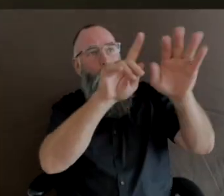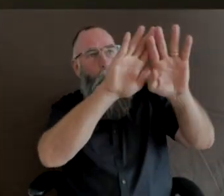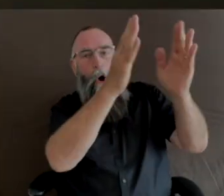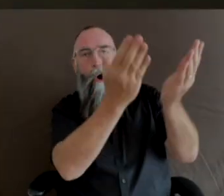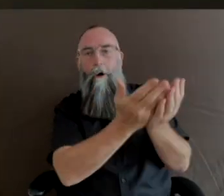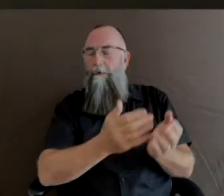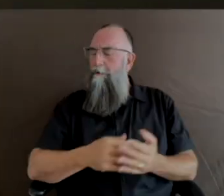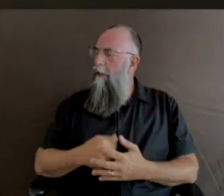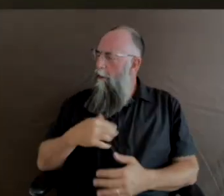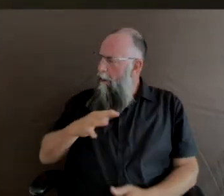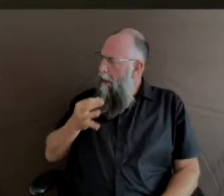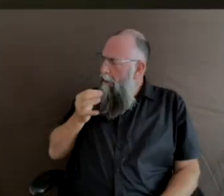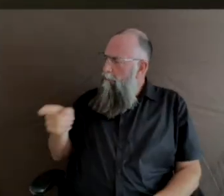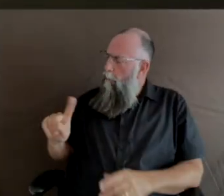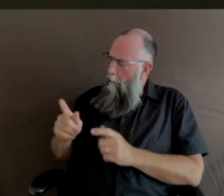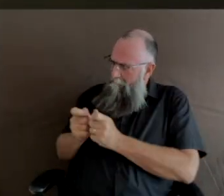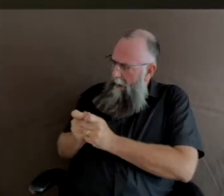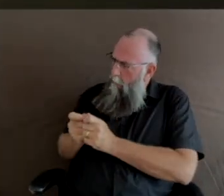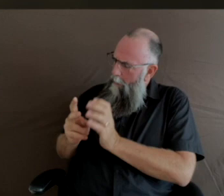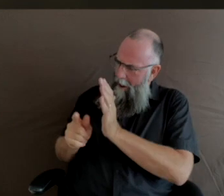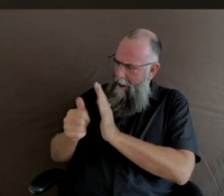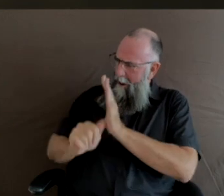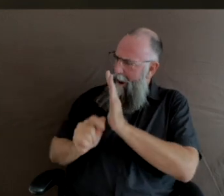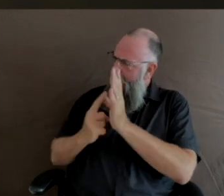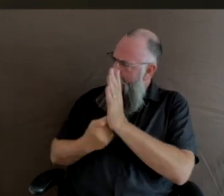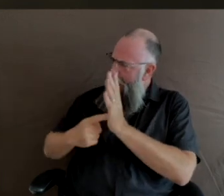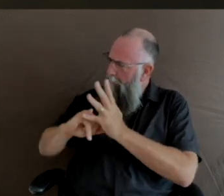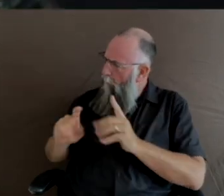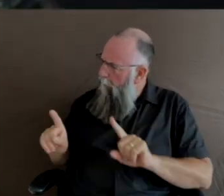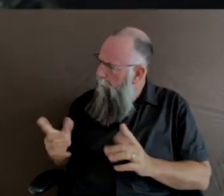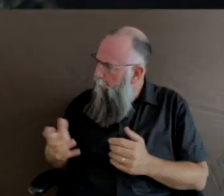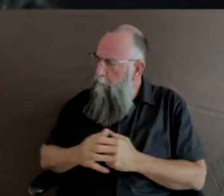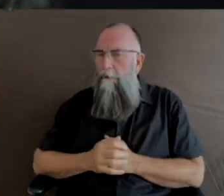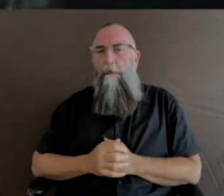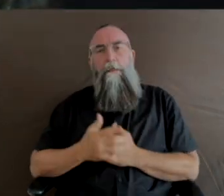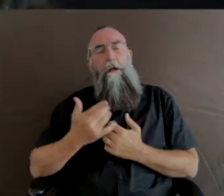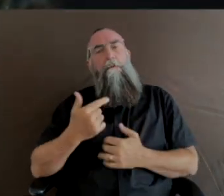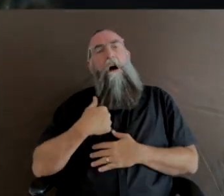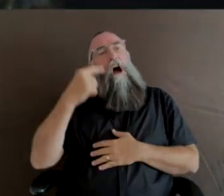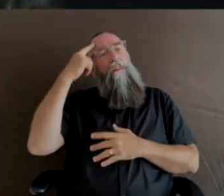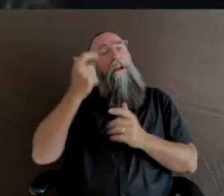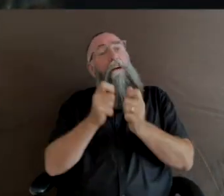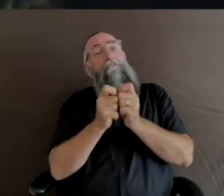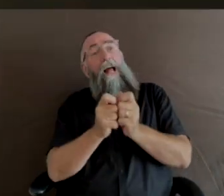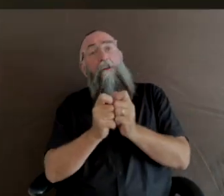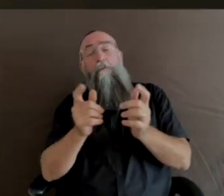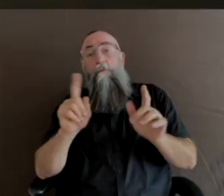What do you think is the true value of the Arts? I think what is the value of being human, really?